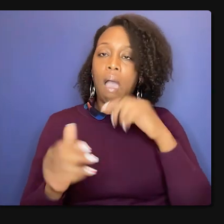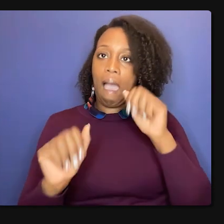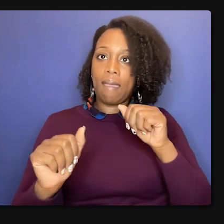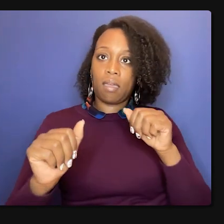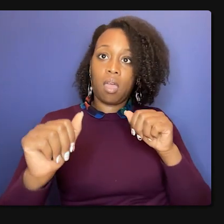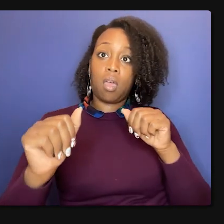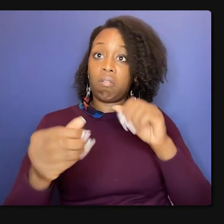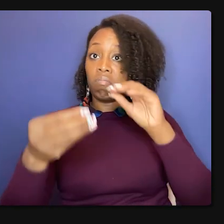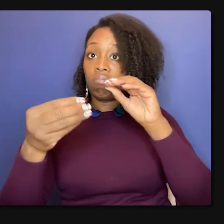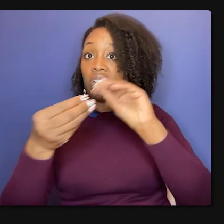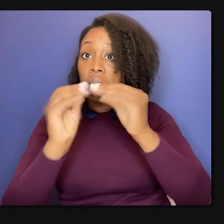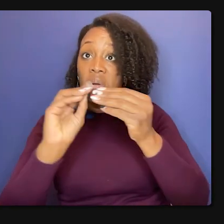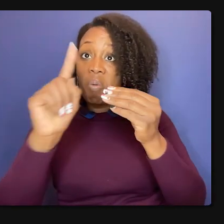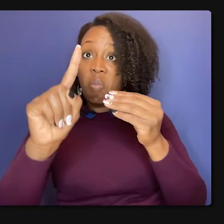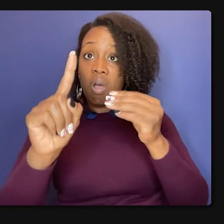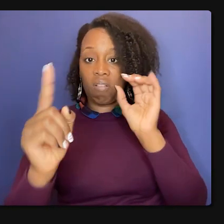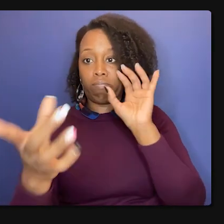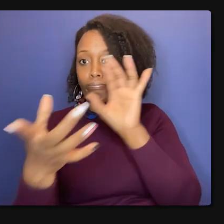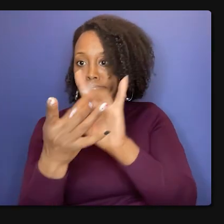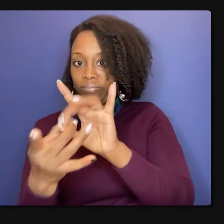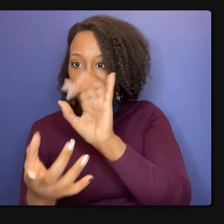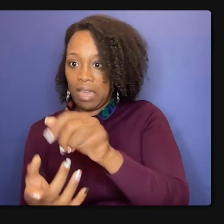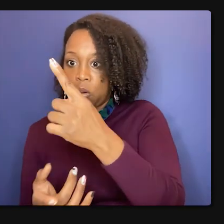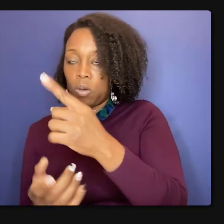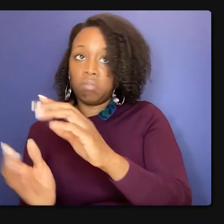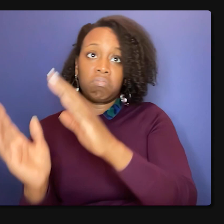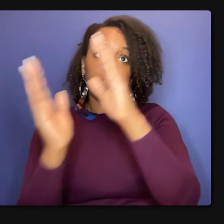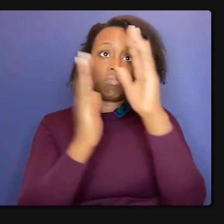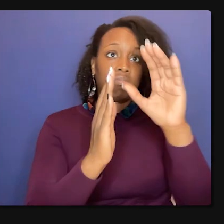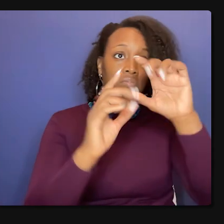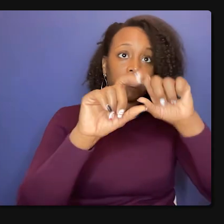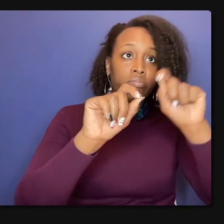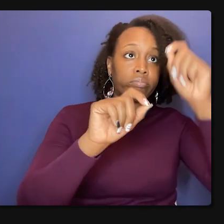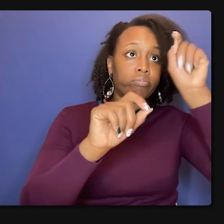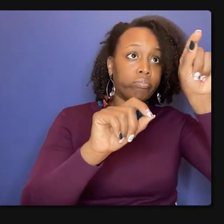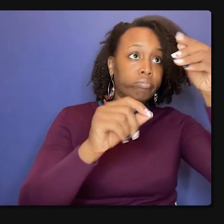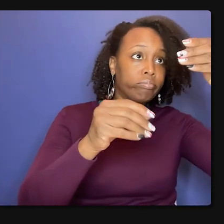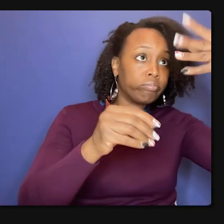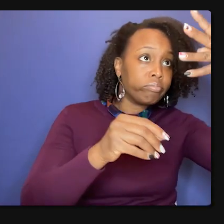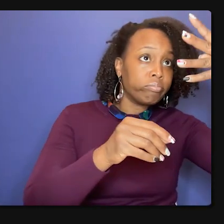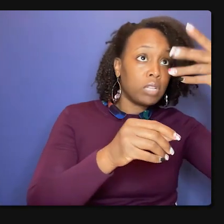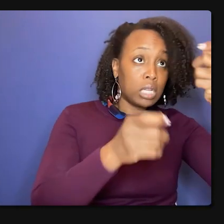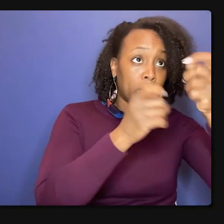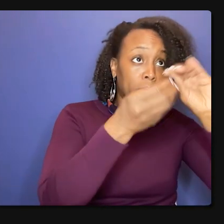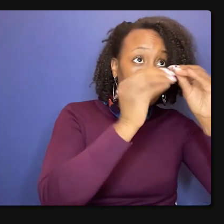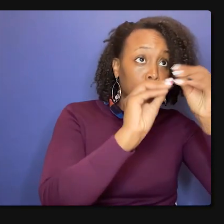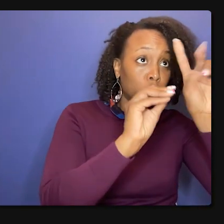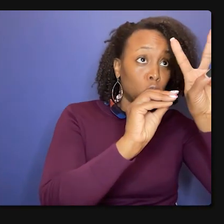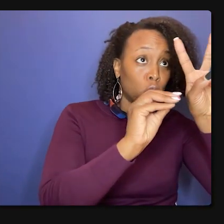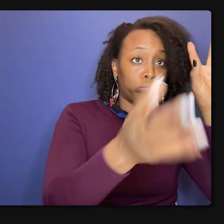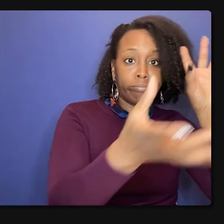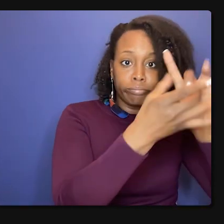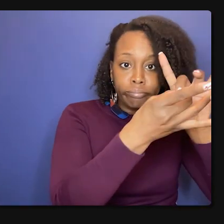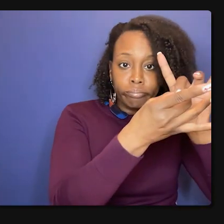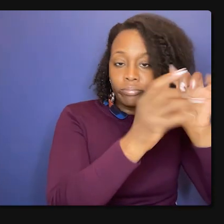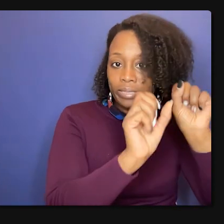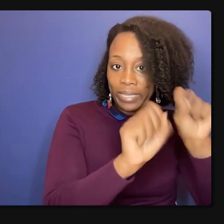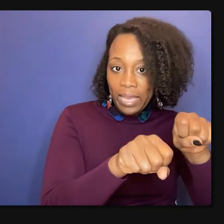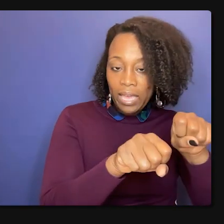So I could assign controller number one to that console, controller number two to the second